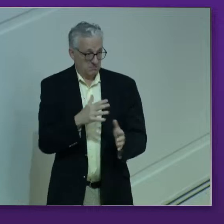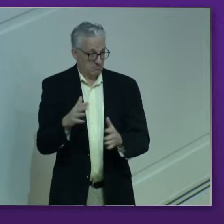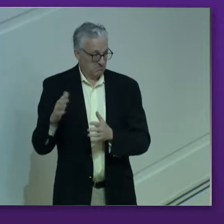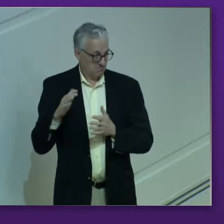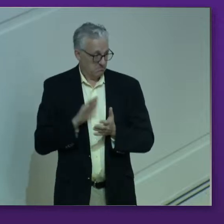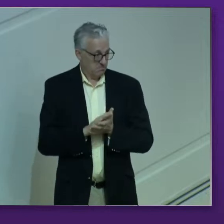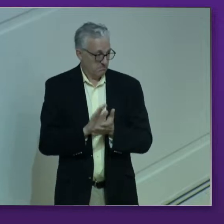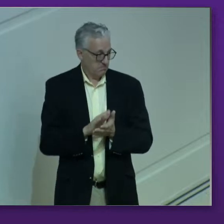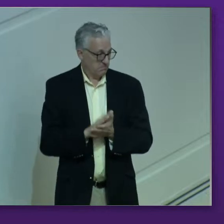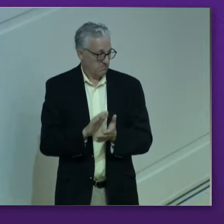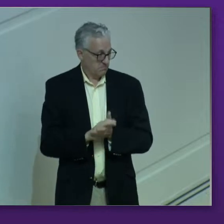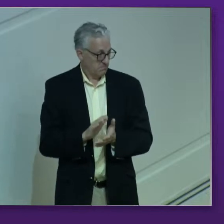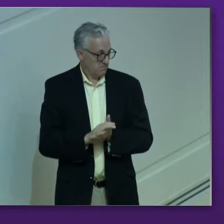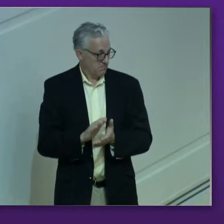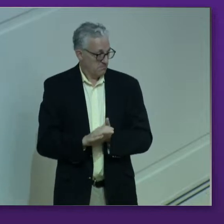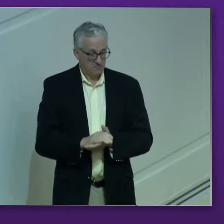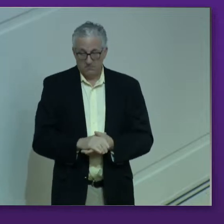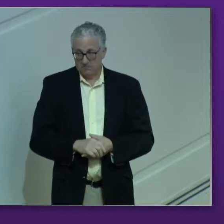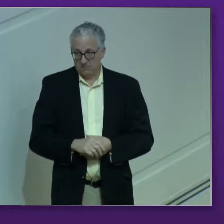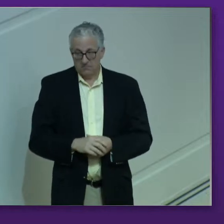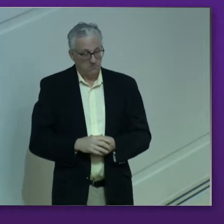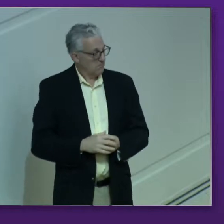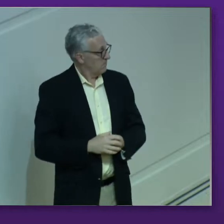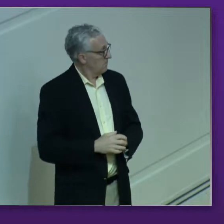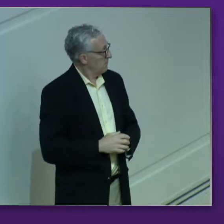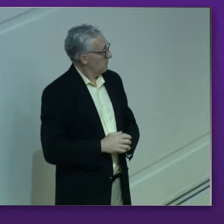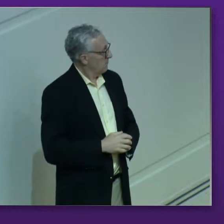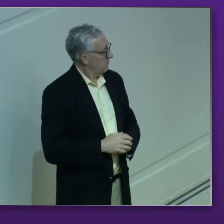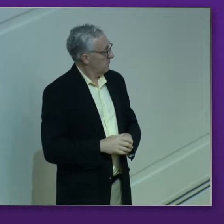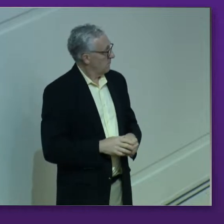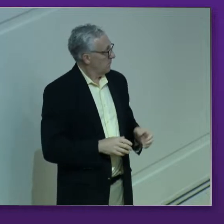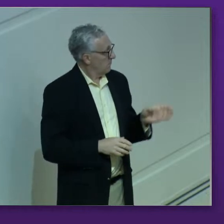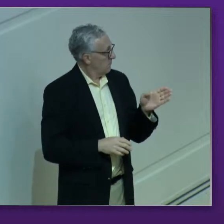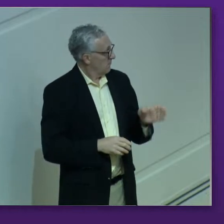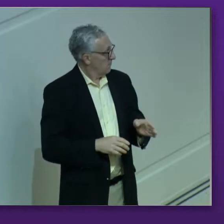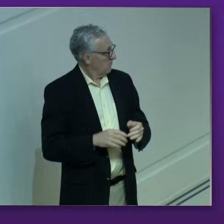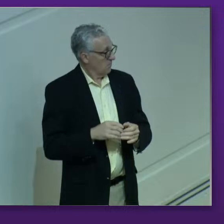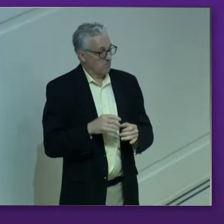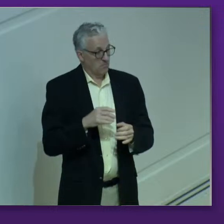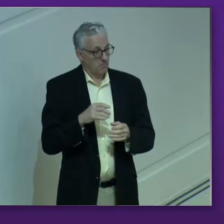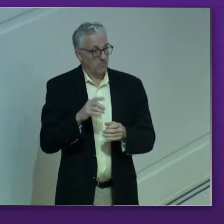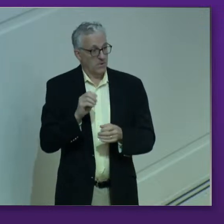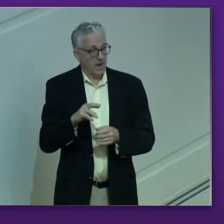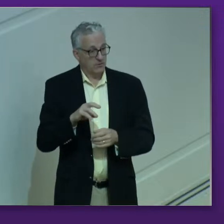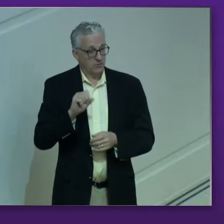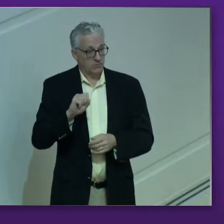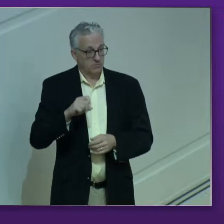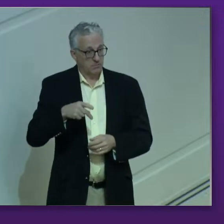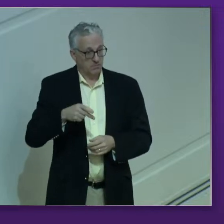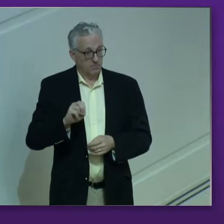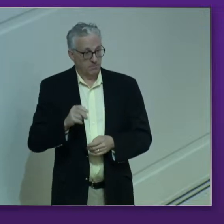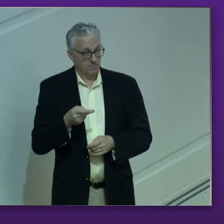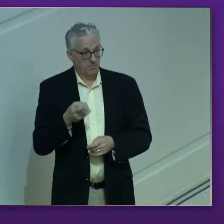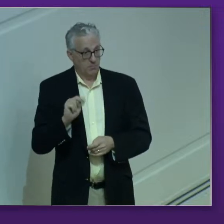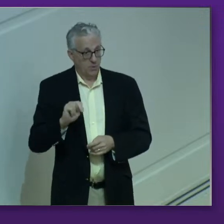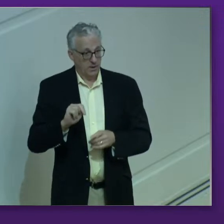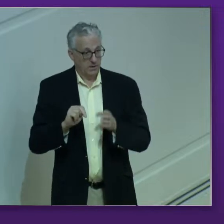MEMBER OF ASIAN-AMERICAN NATIVE AMERICAN PACIFIC ISLANDER PLANNING GROUP. MC RESIN